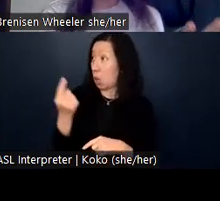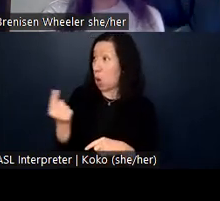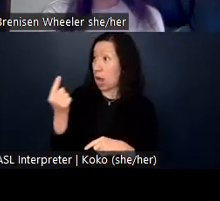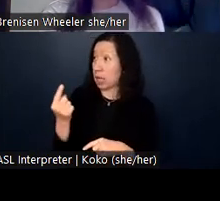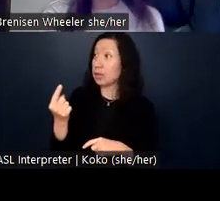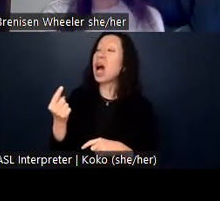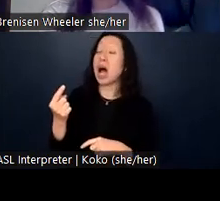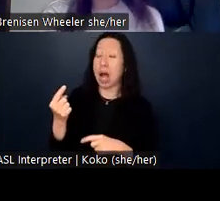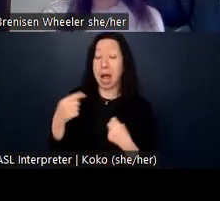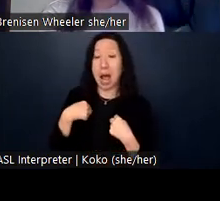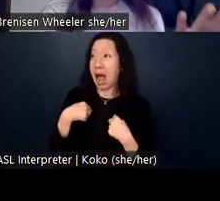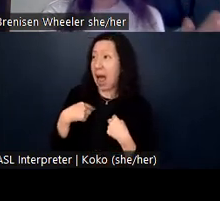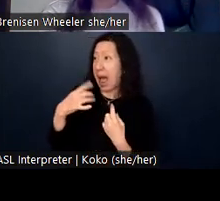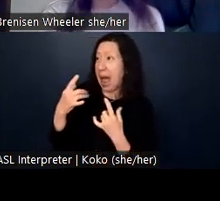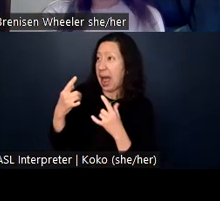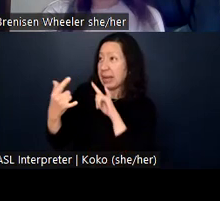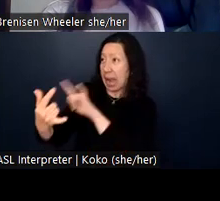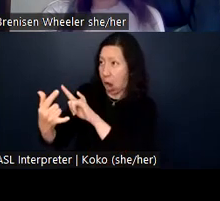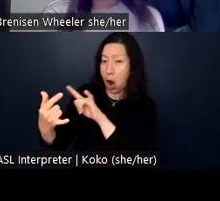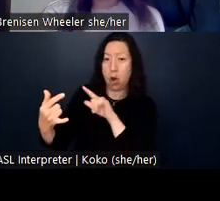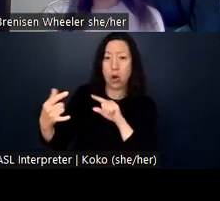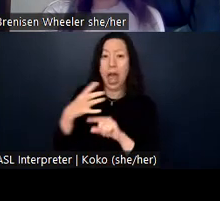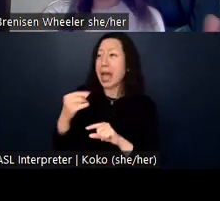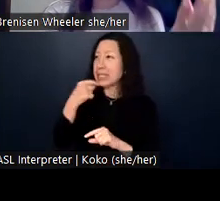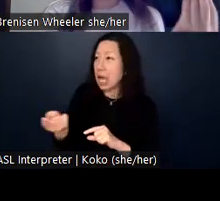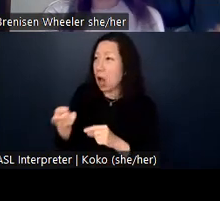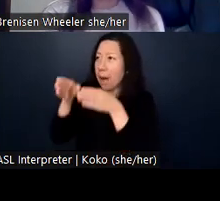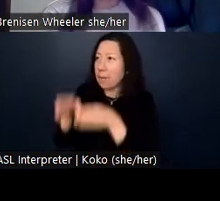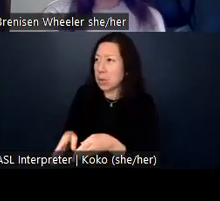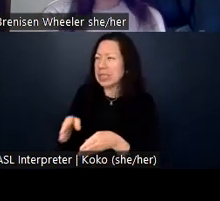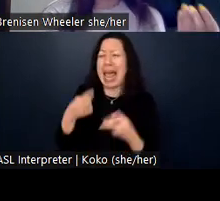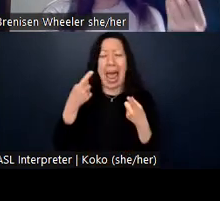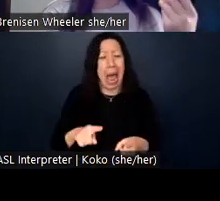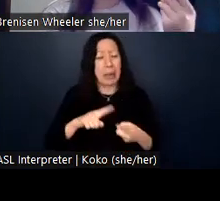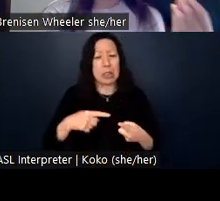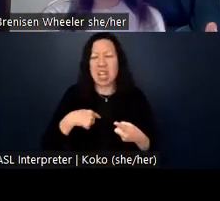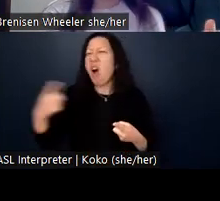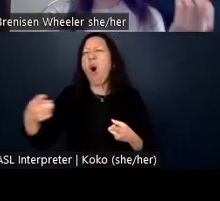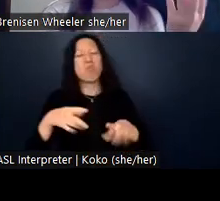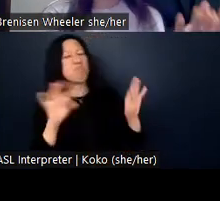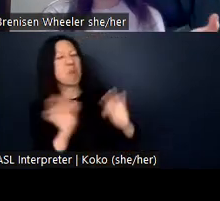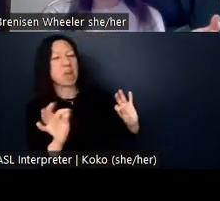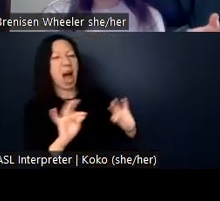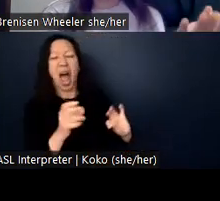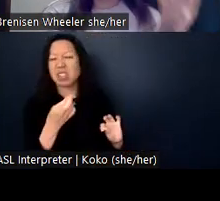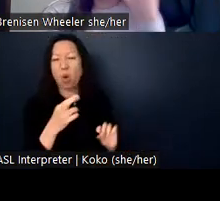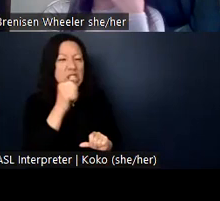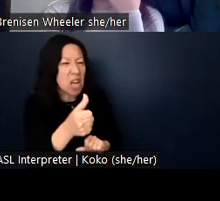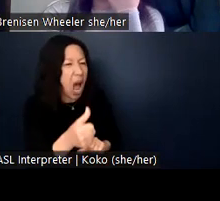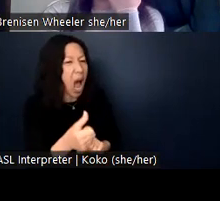about that cares about you. 13:27:43 Something that happens to you, and they minimize it, or they deny, or they blame you for it.